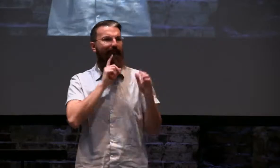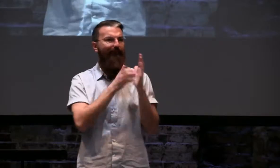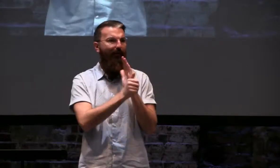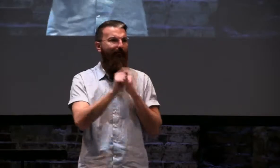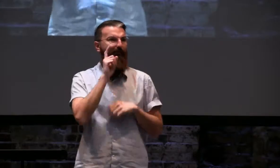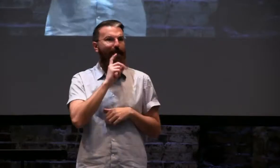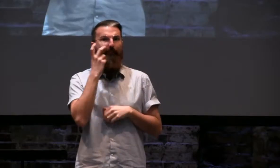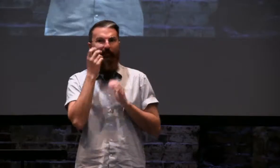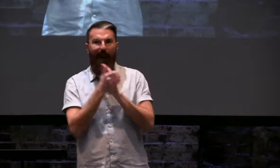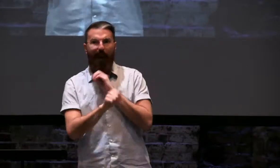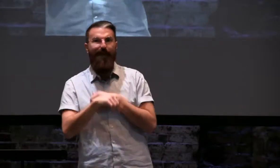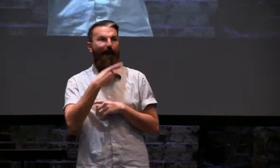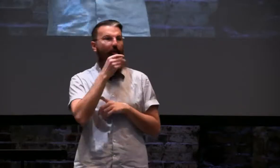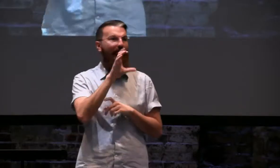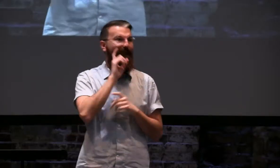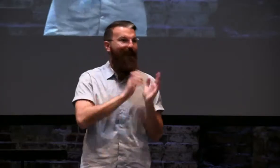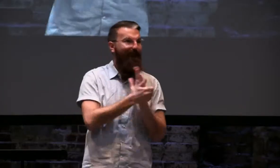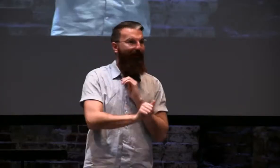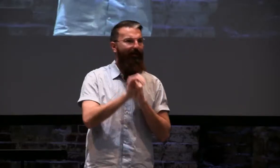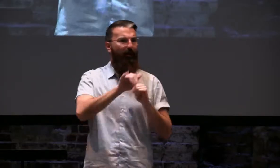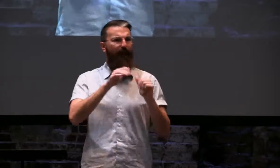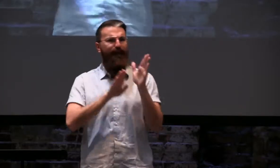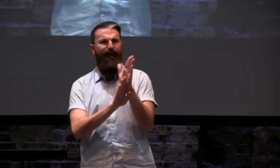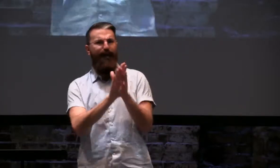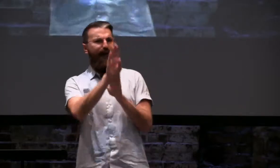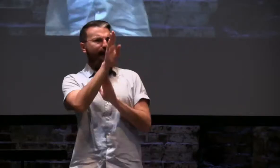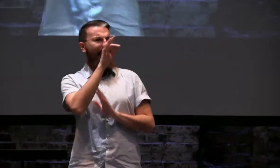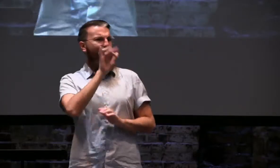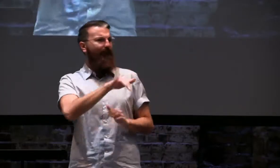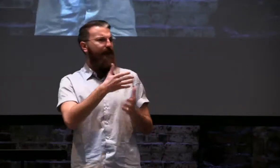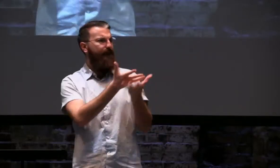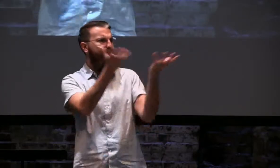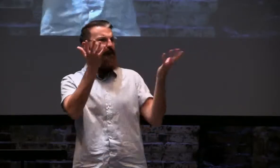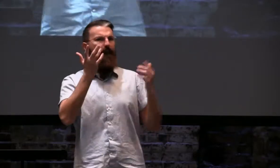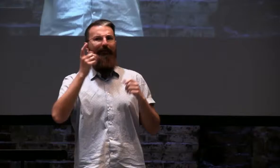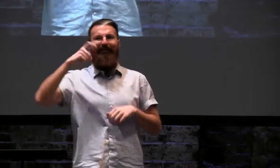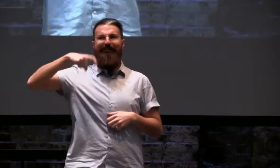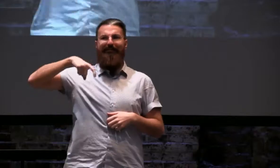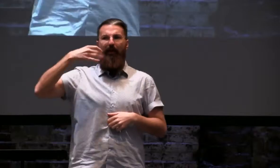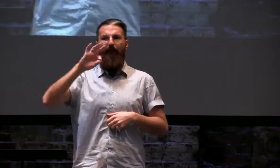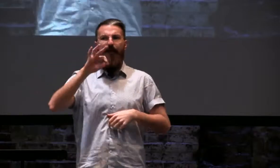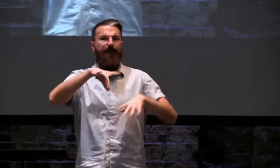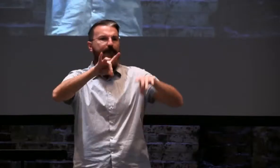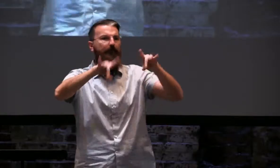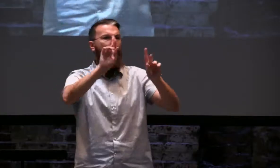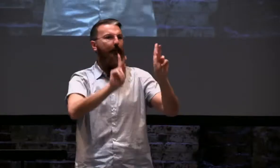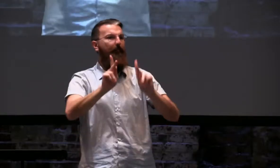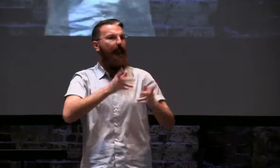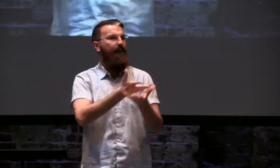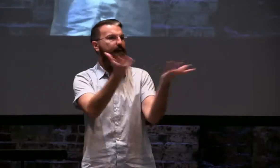This is our last day together. What we want to do is piggyback on the social media movement, the hashtag movement,